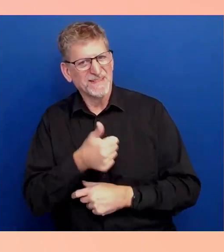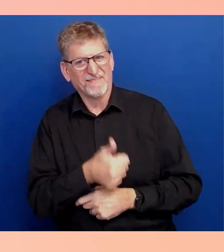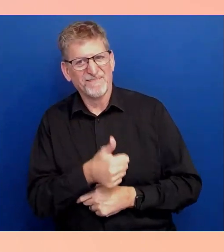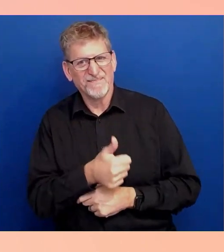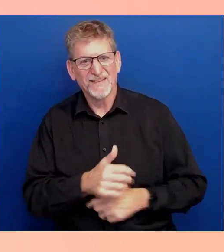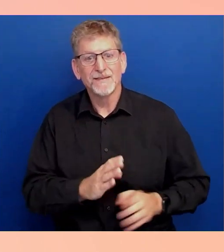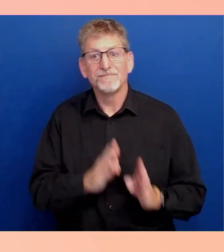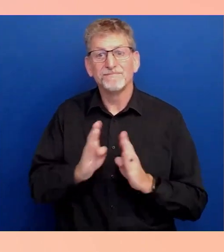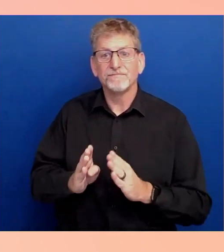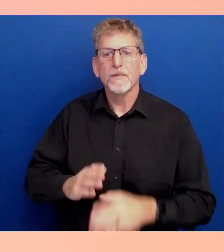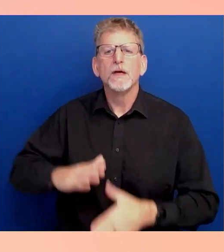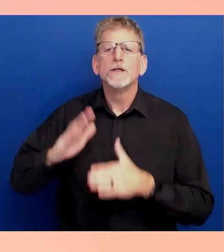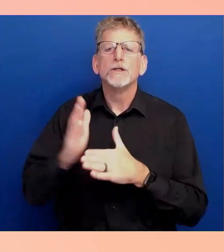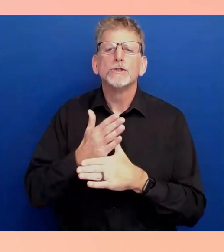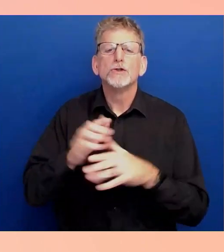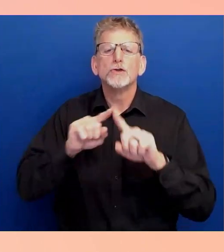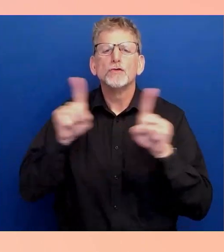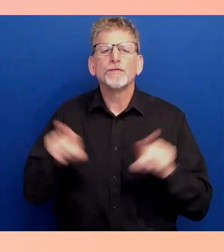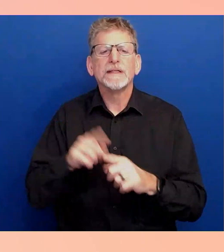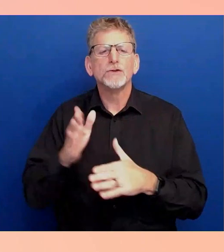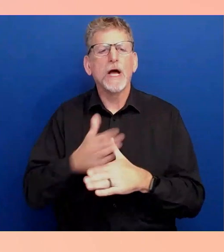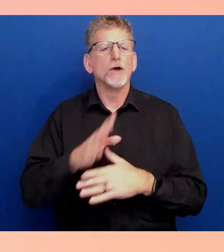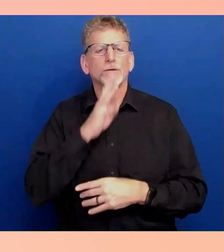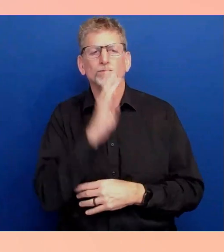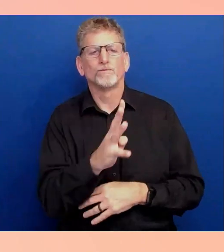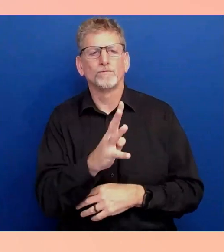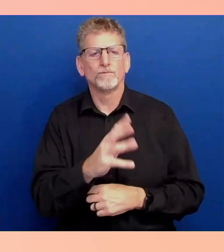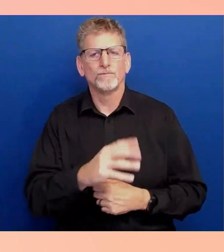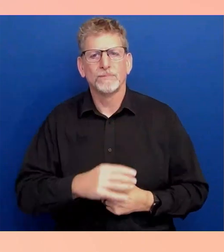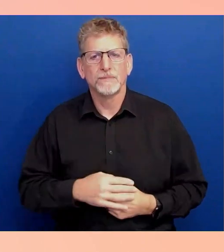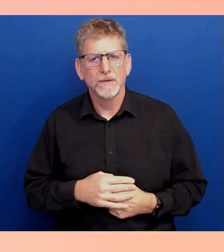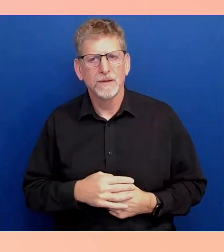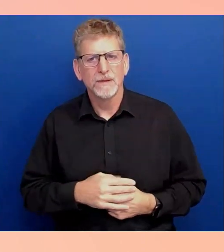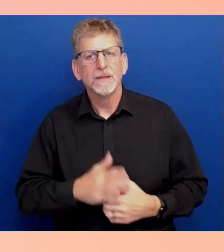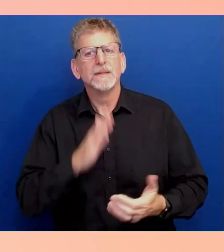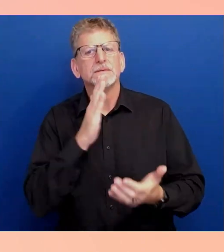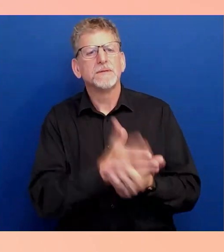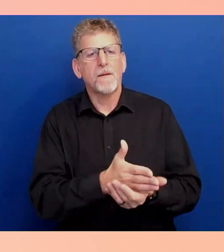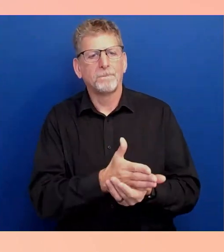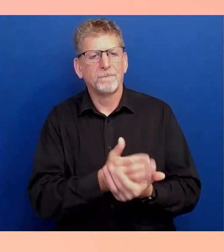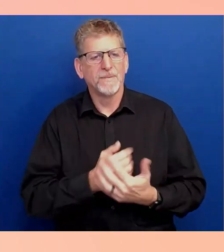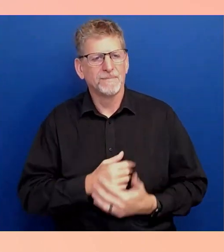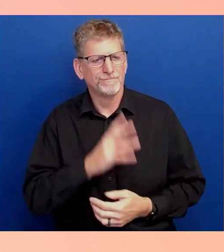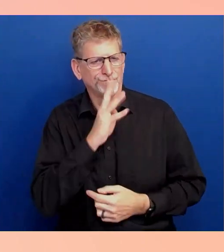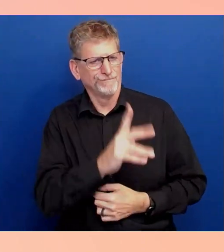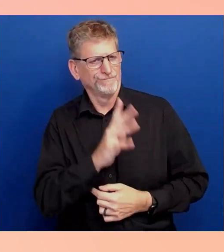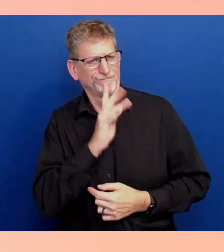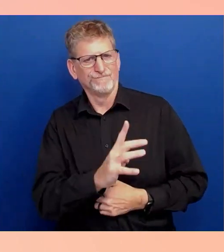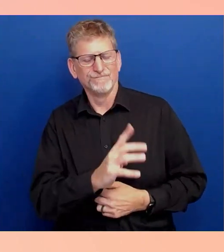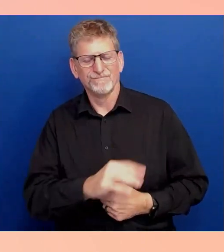Stop sharing. Sharing stopped.